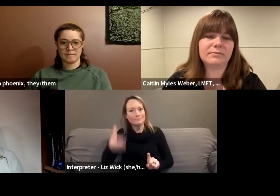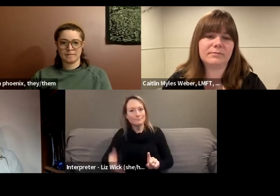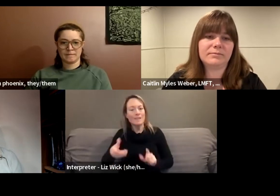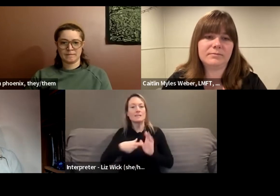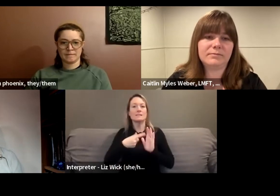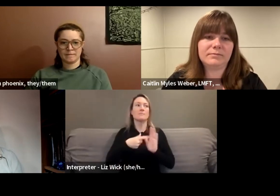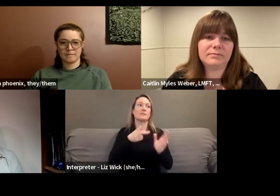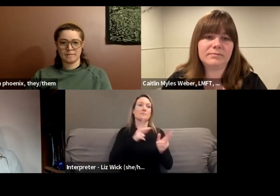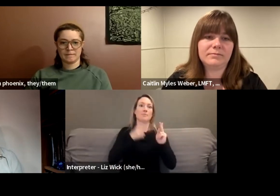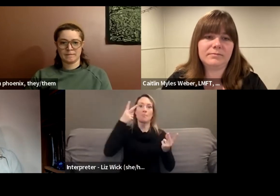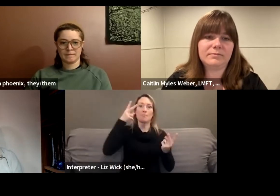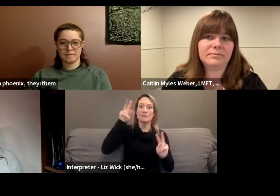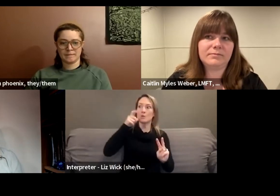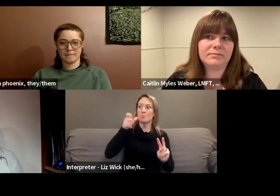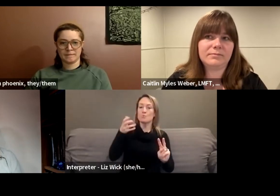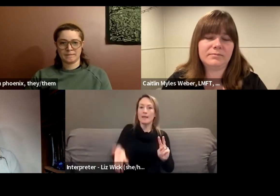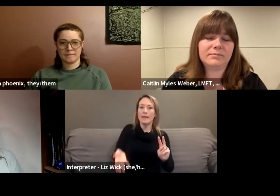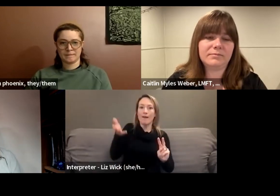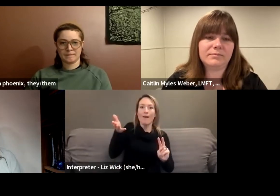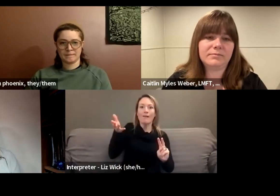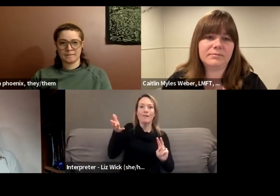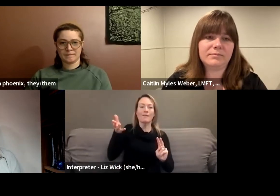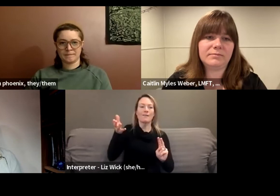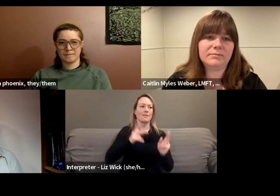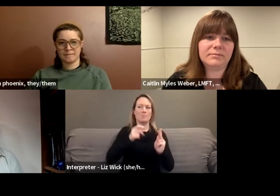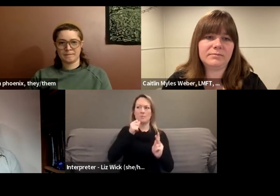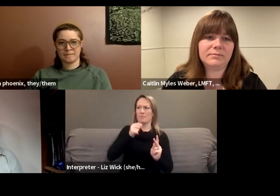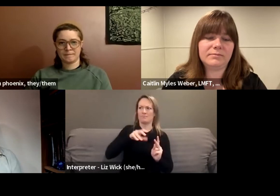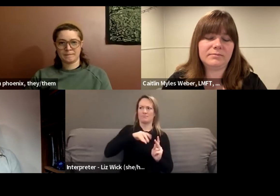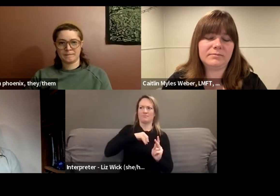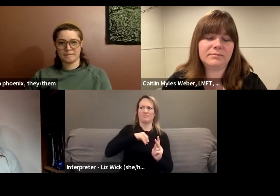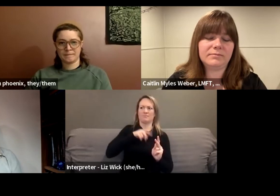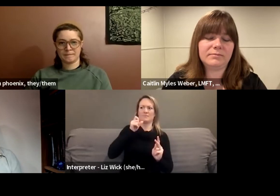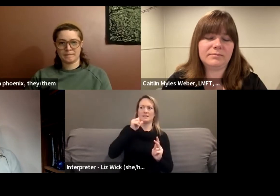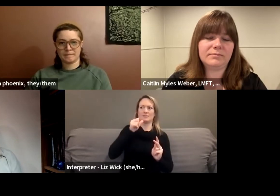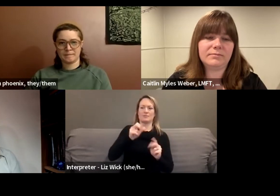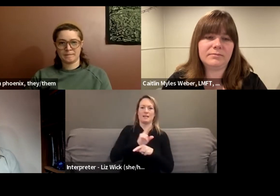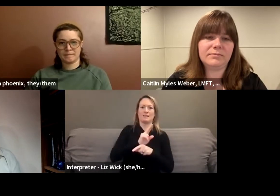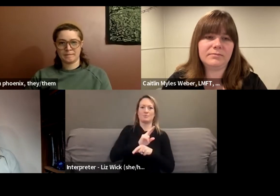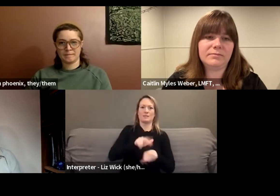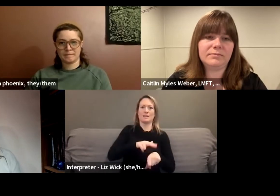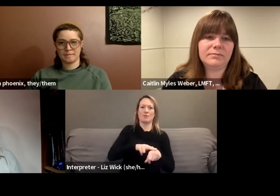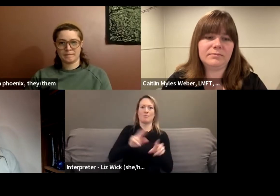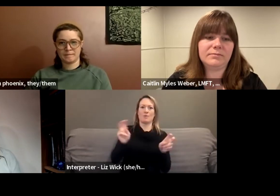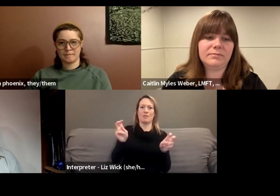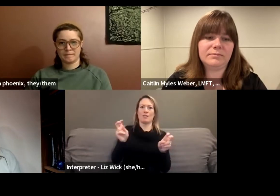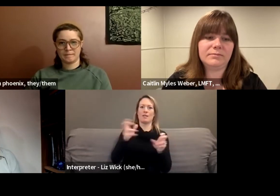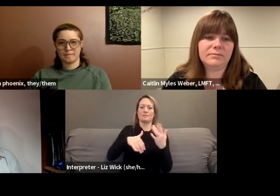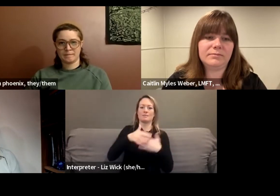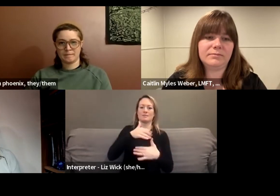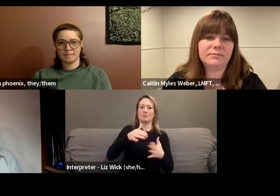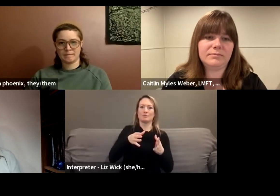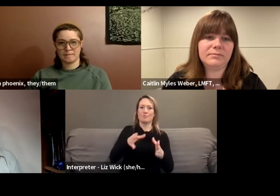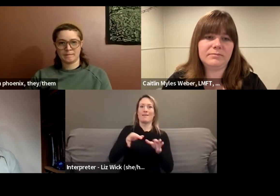because they're not explaining in social normal ways, then they often don't get as much access